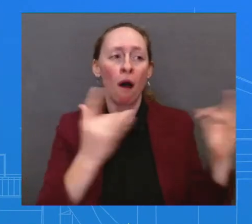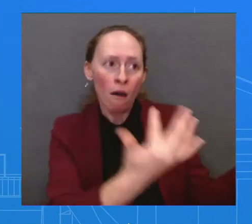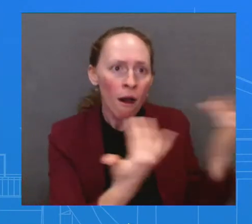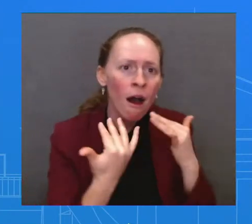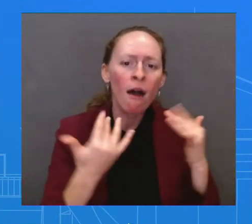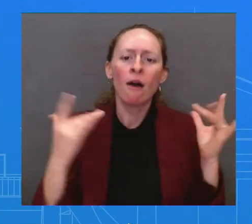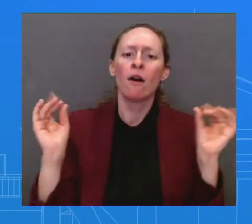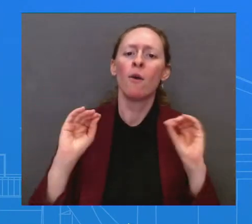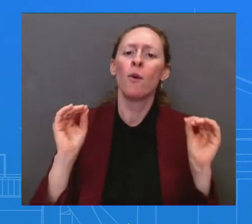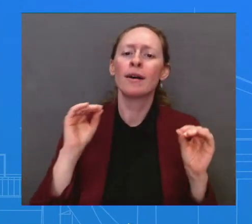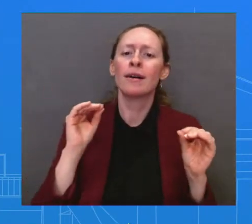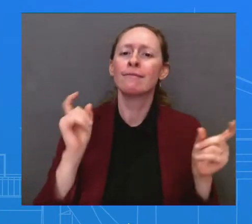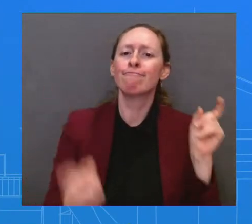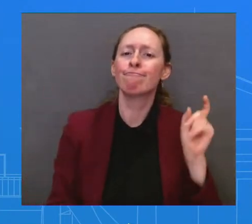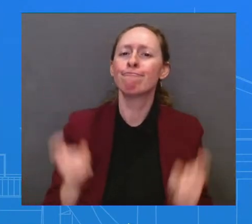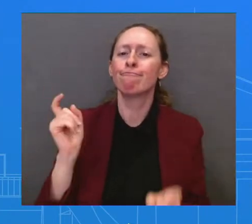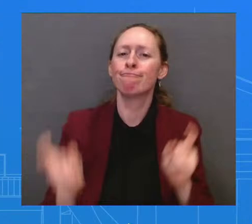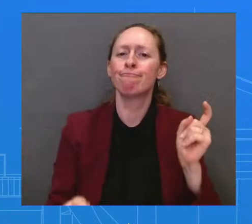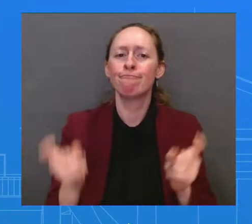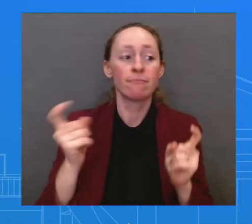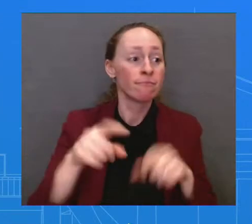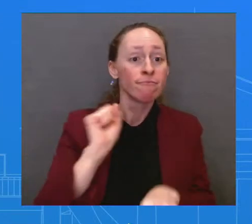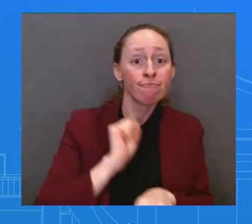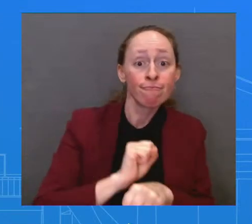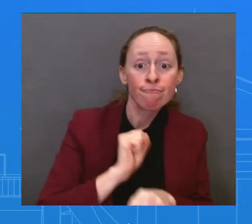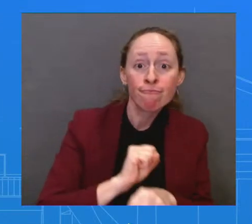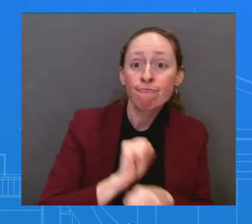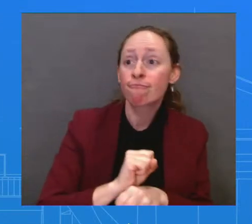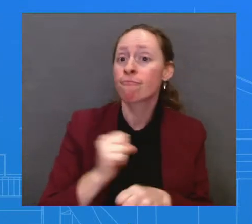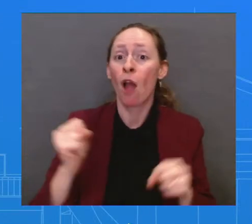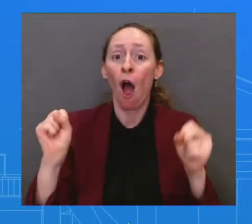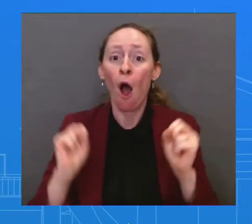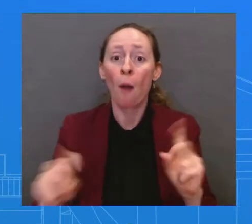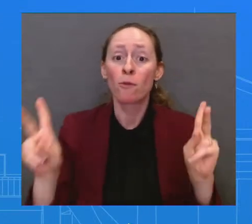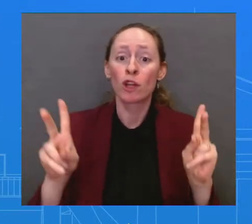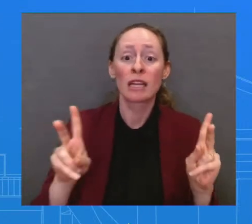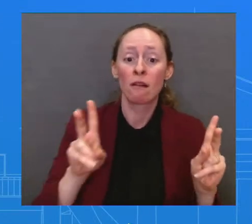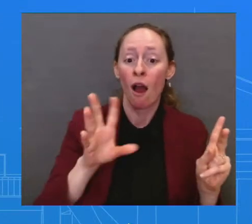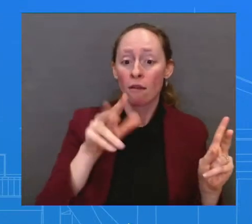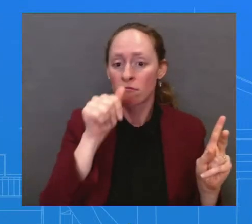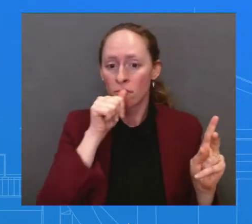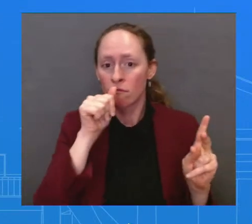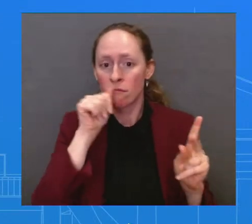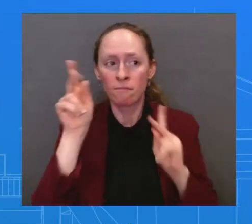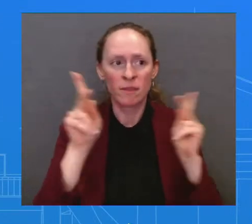That is something that we see over and over again. And -- and so, certainly that plays into this.